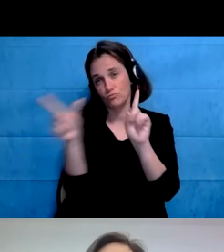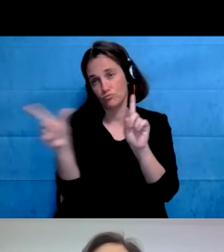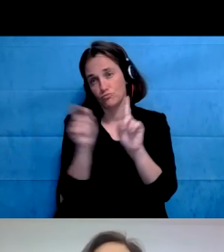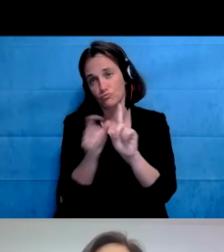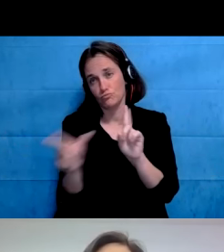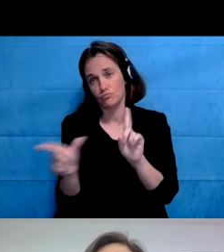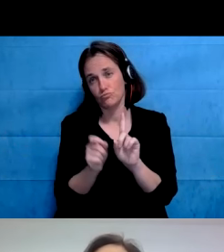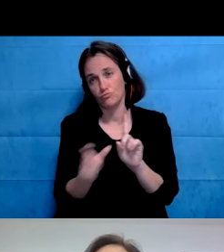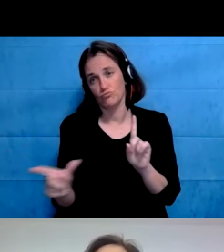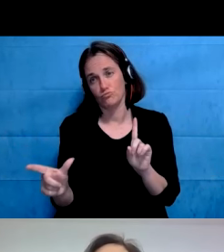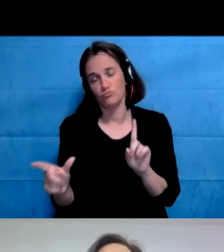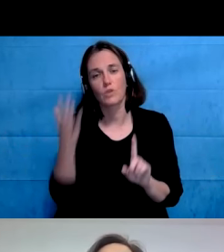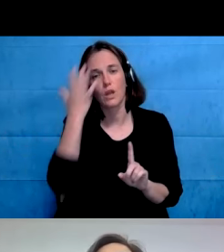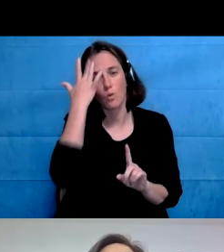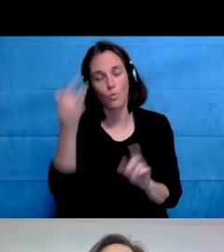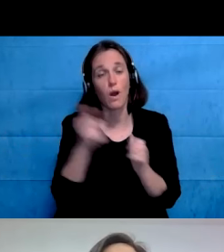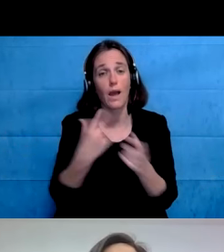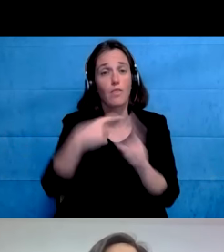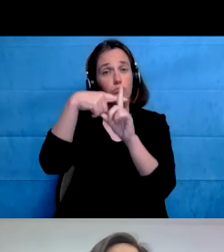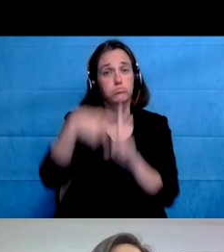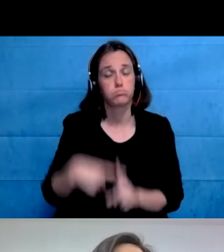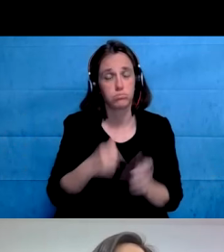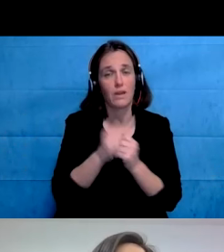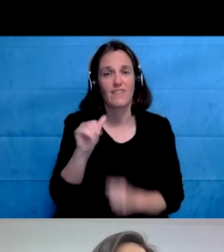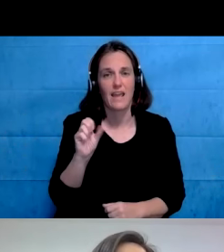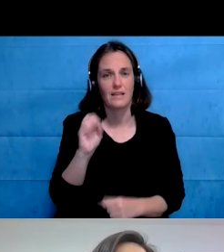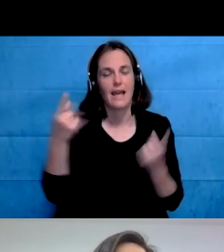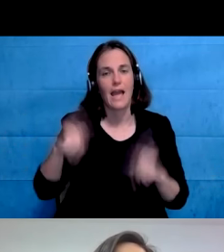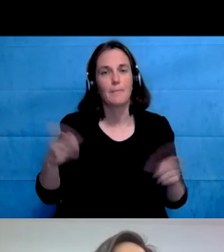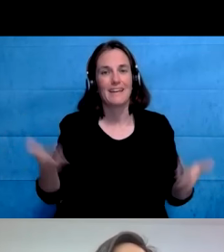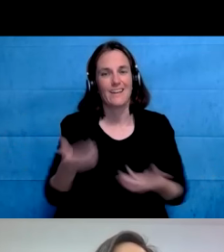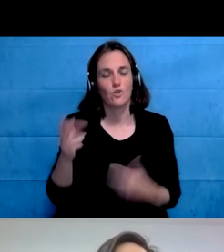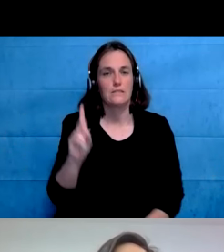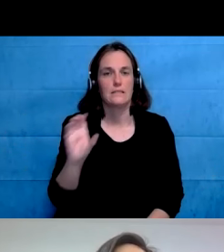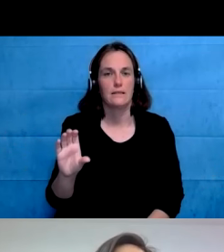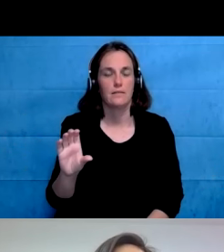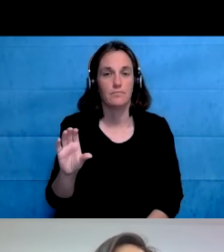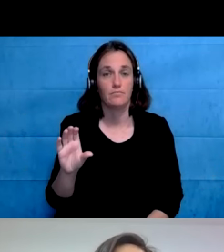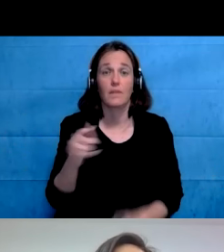the total positive case that have occurred here in the District of Columbia. Out of all of the positive cases,